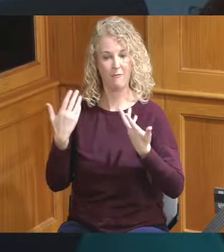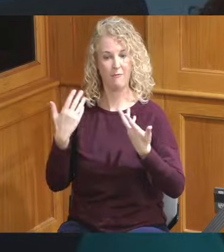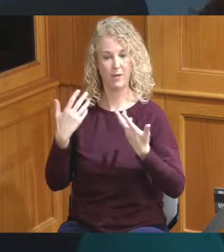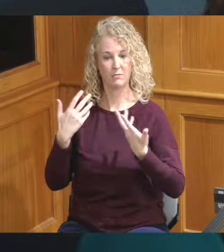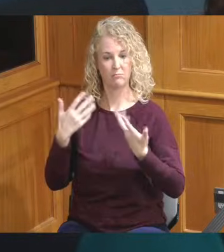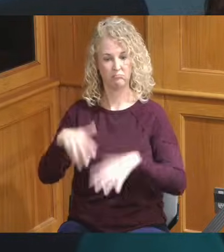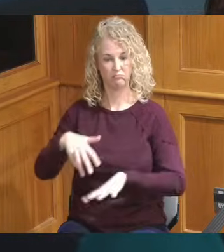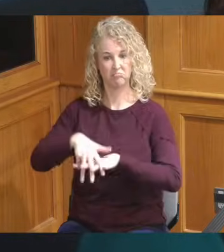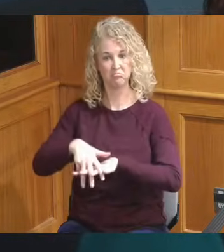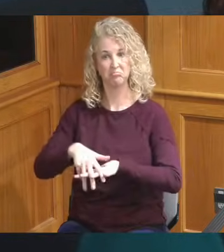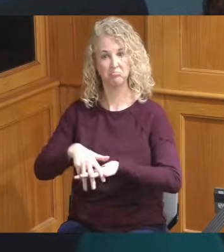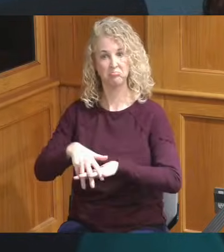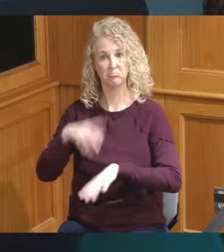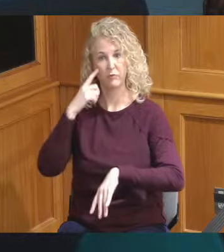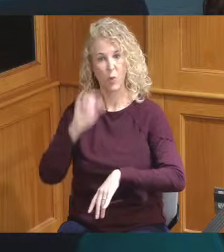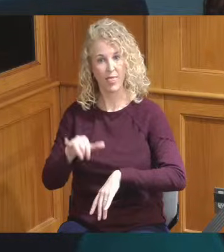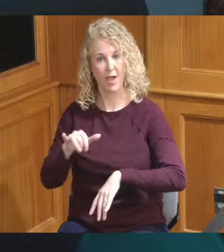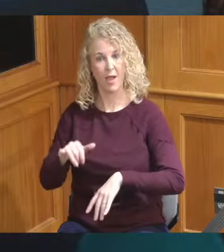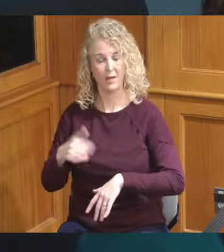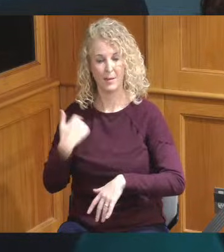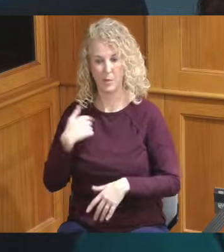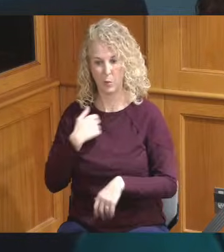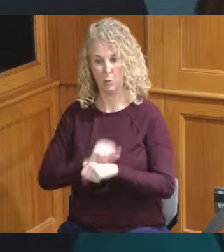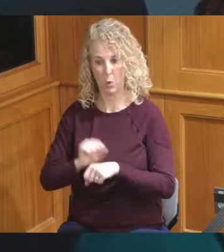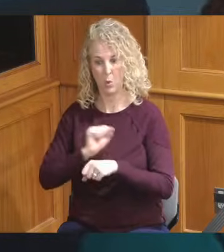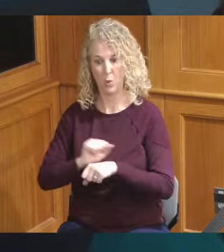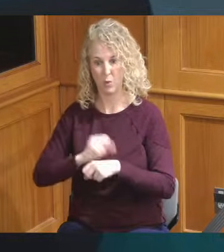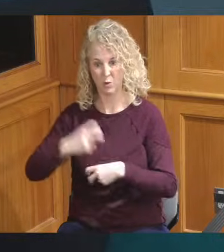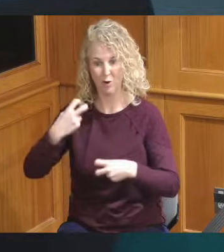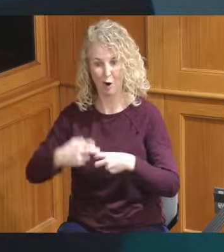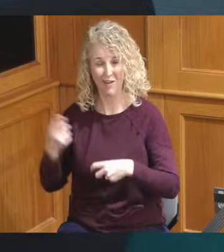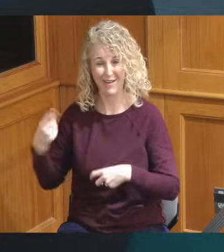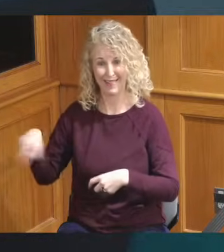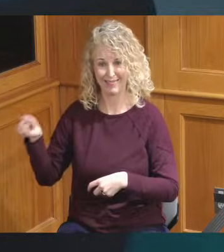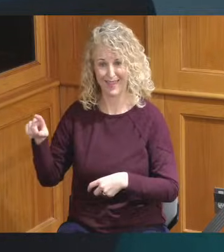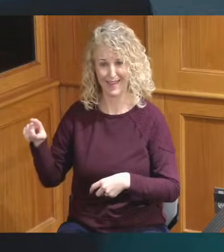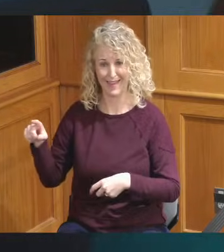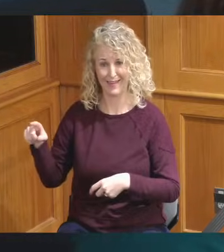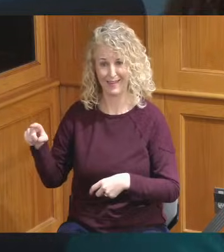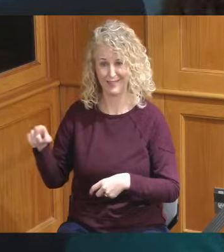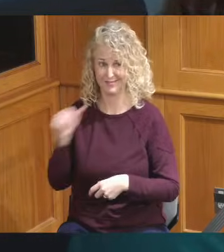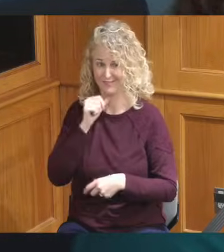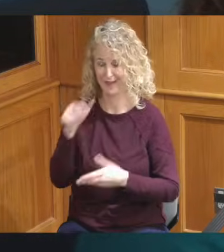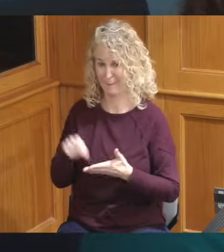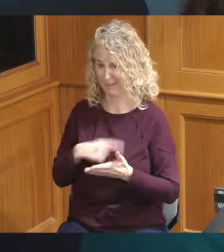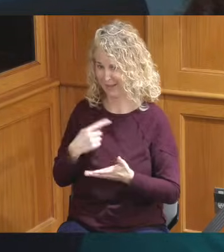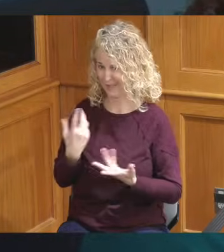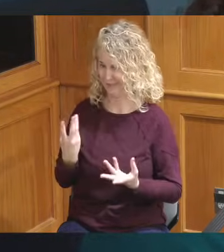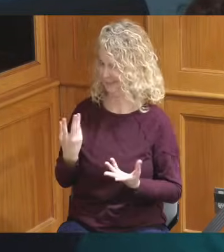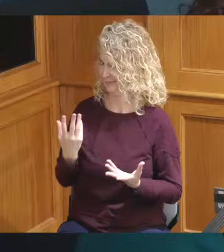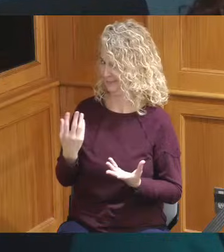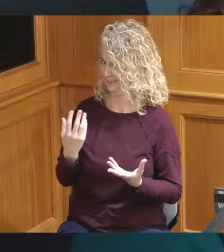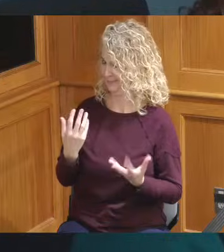uh, in trying to get all this paperwork ready for one Ohio. So, I wanted to I had that put